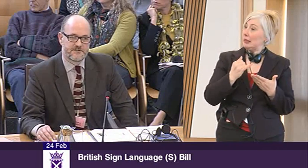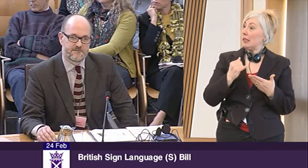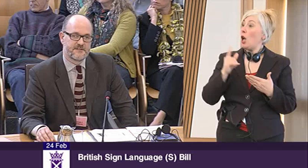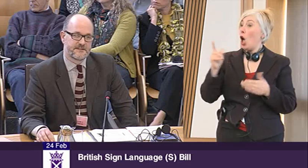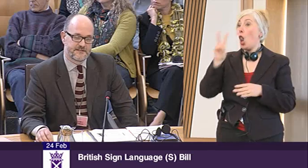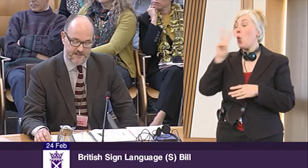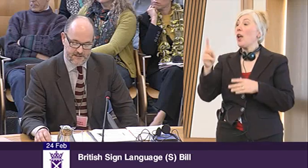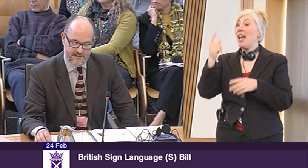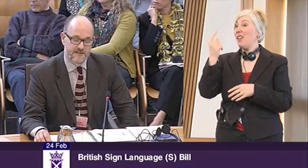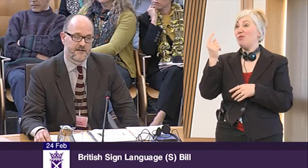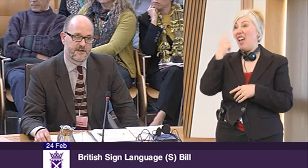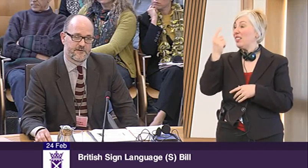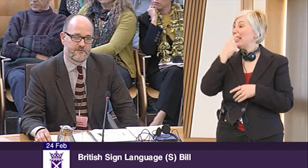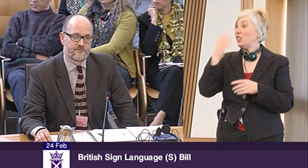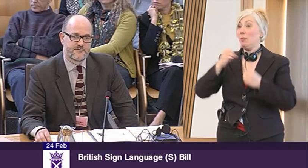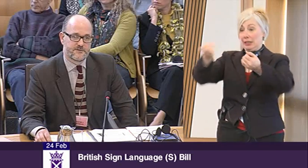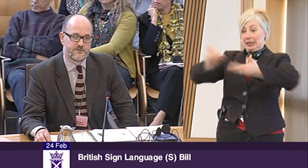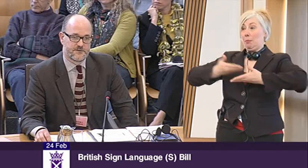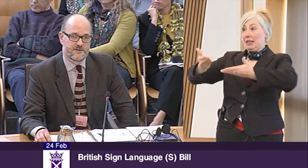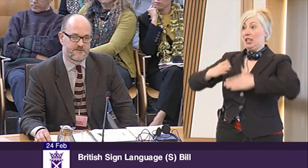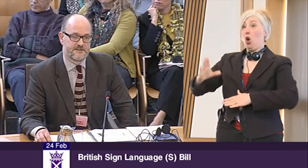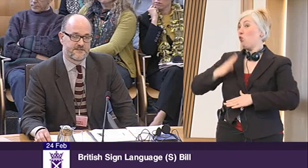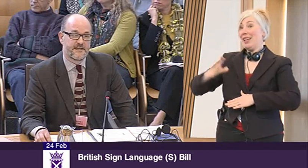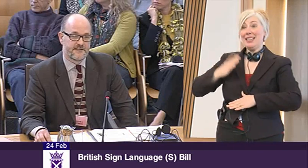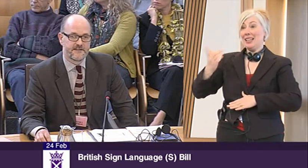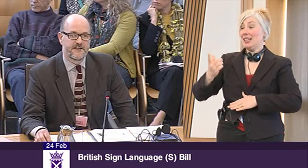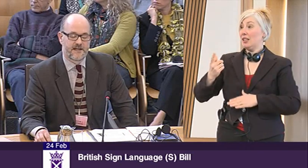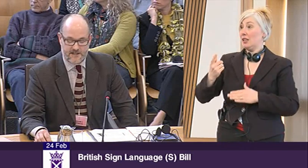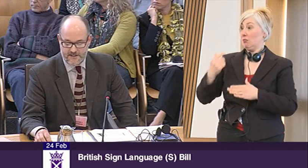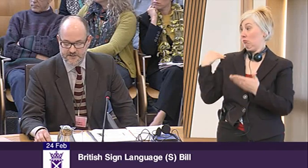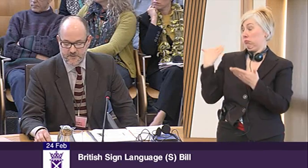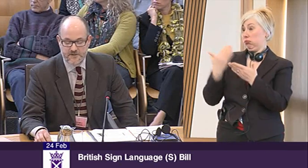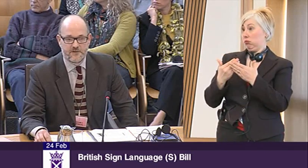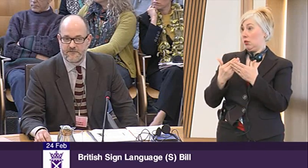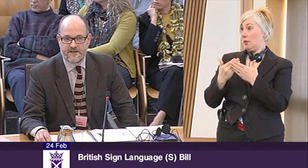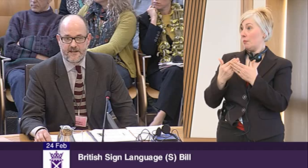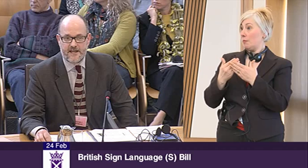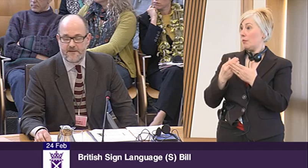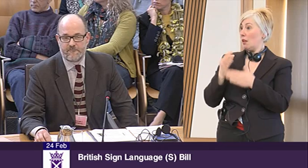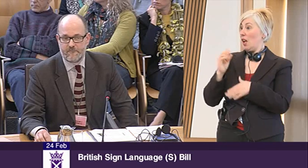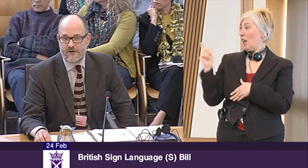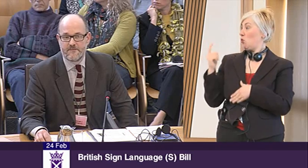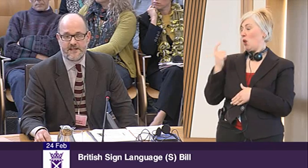has been submitted and ask whether they find many instances where deaf people describe